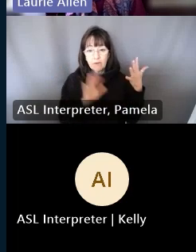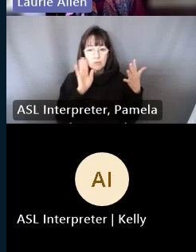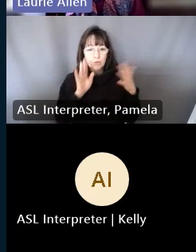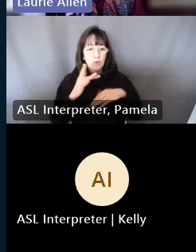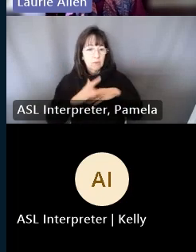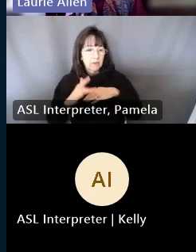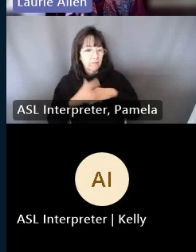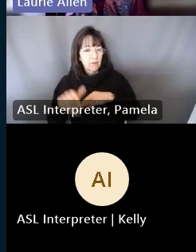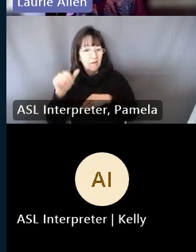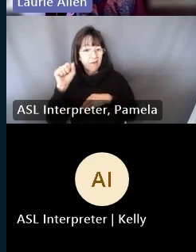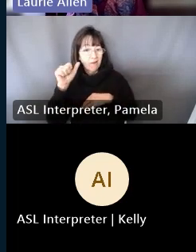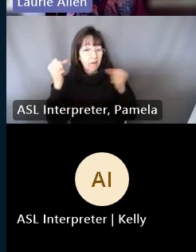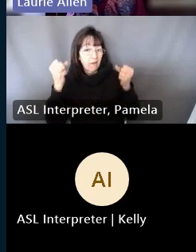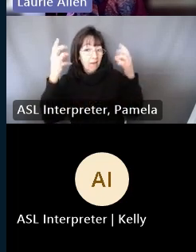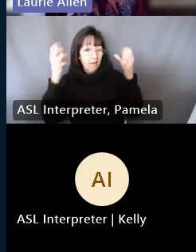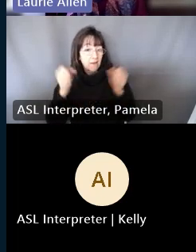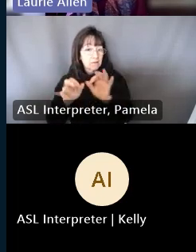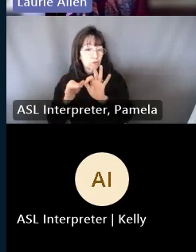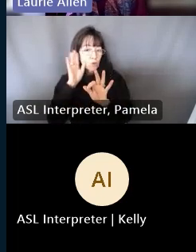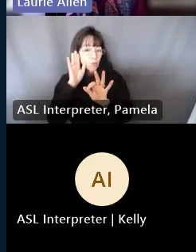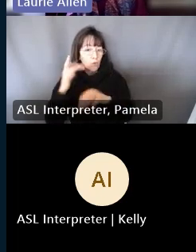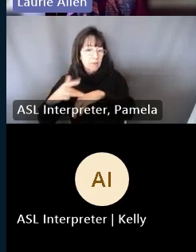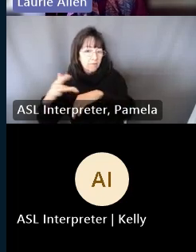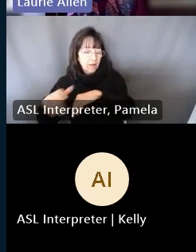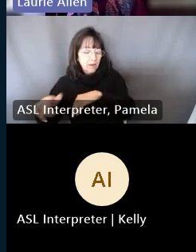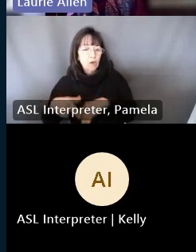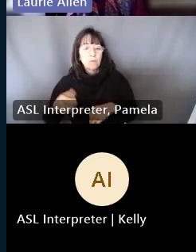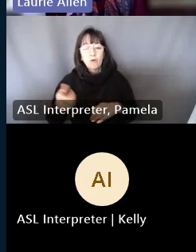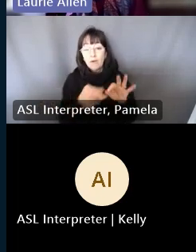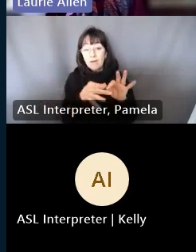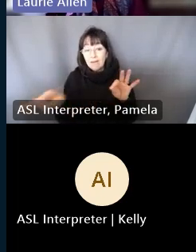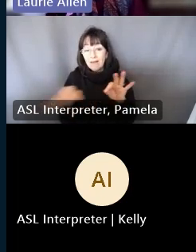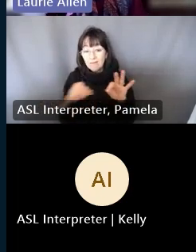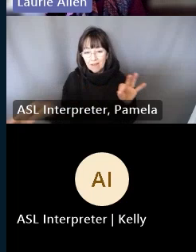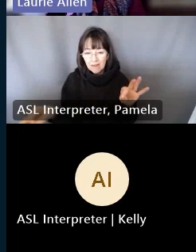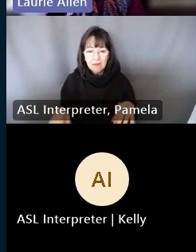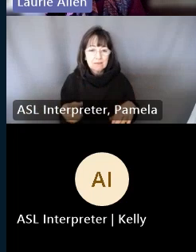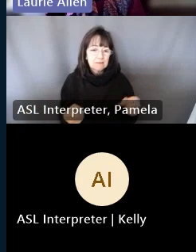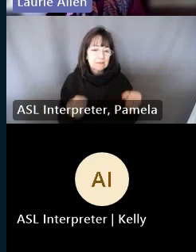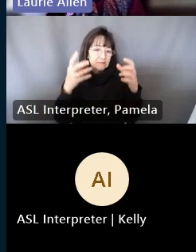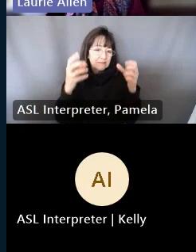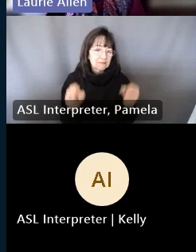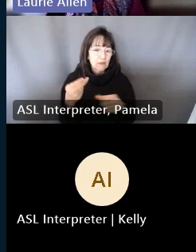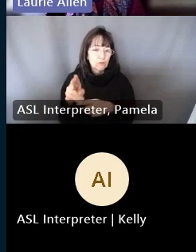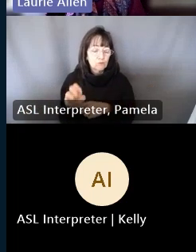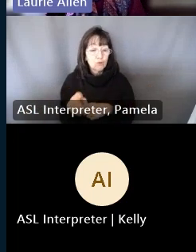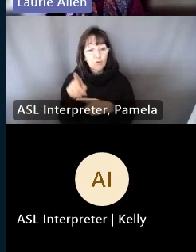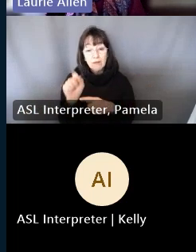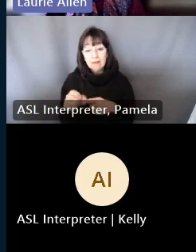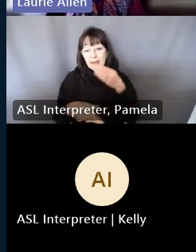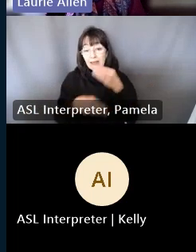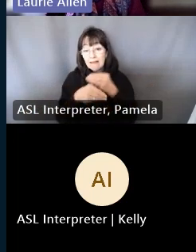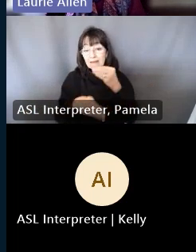that, live captions, sign language view. And you can add links so that if someone's not familiar with these features,